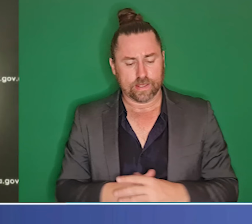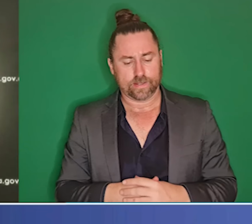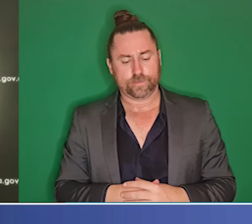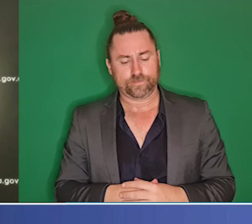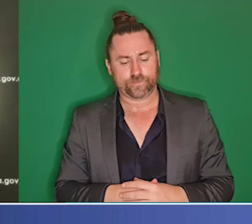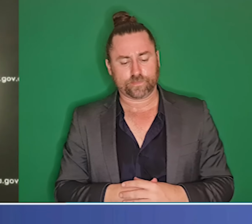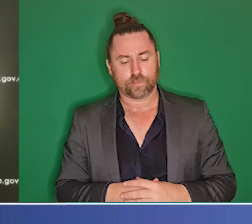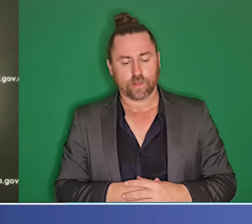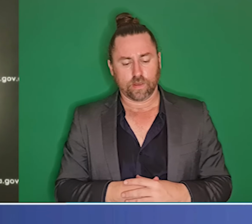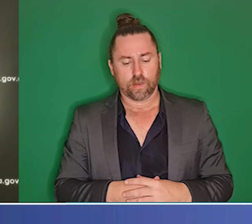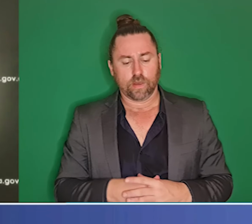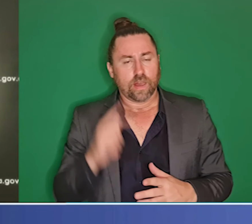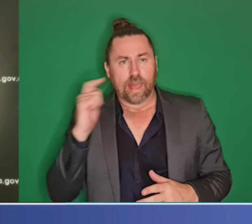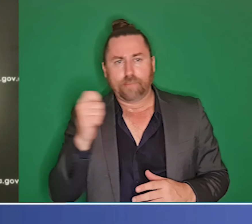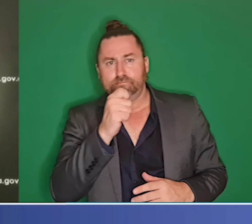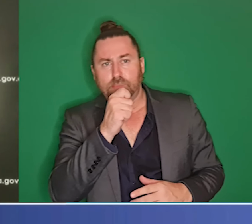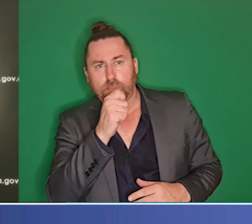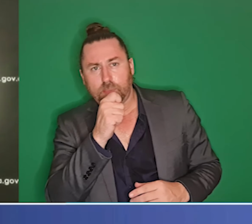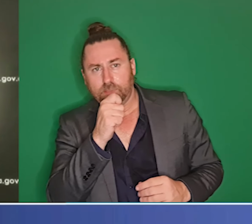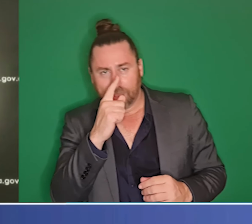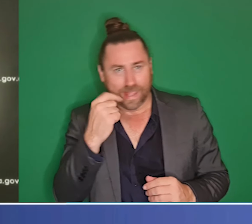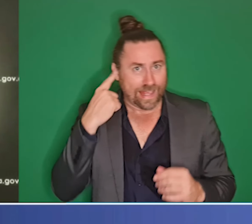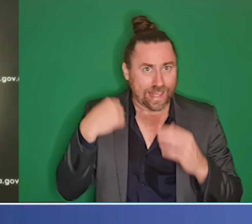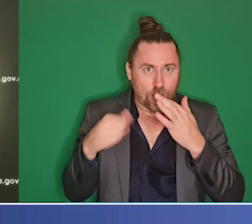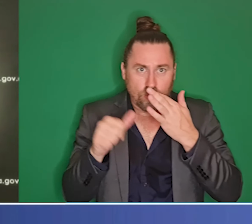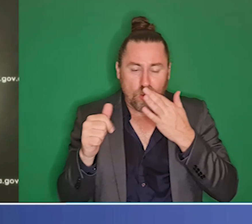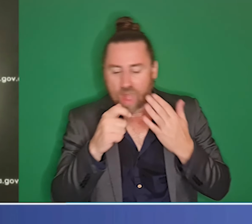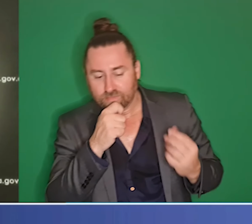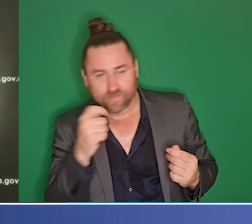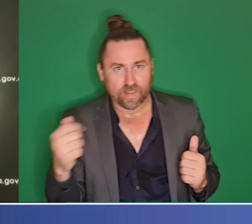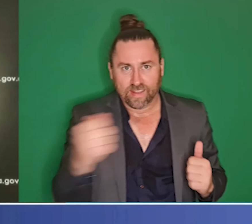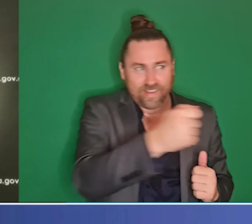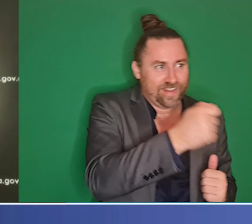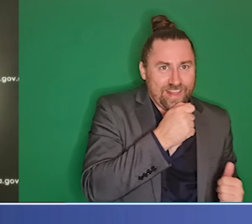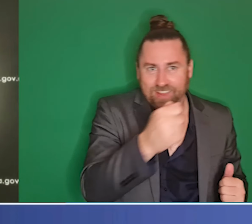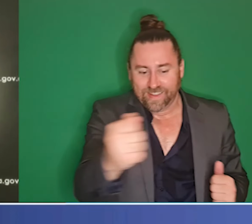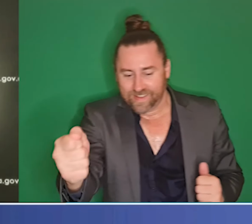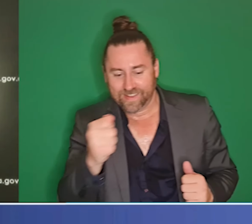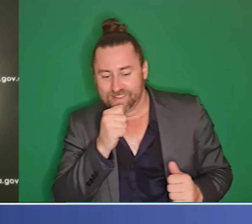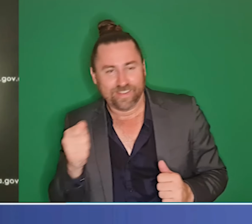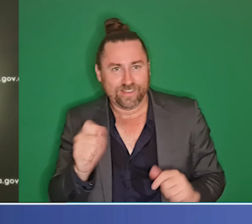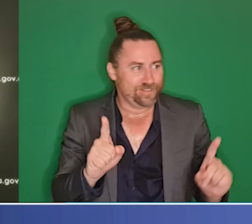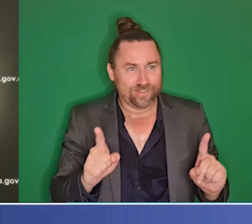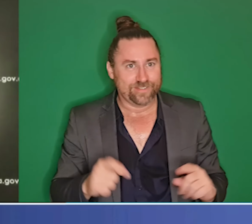(BACKGROUND CHATTER)